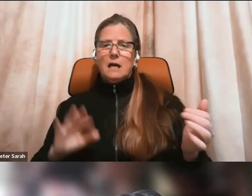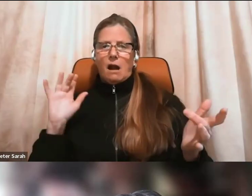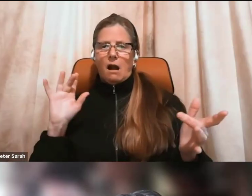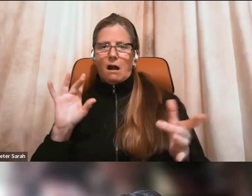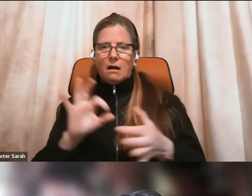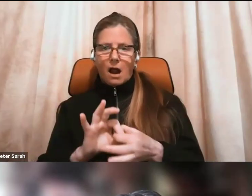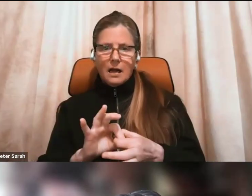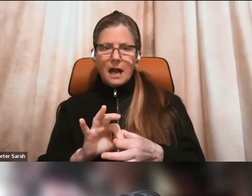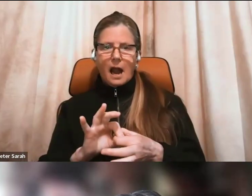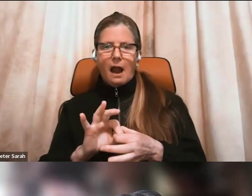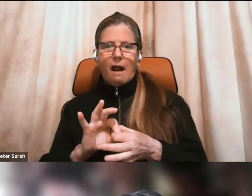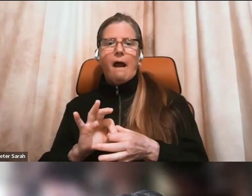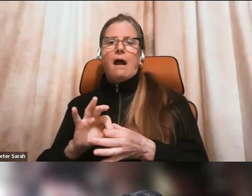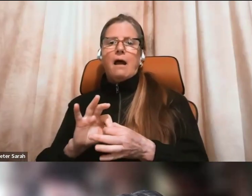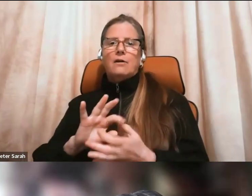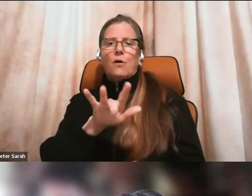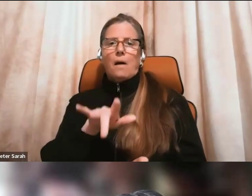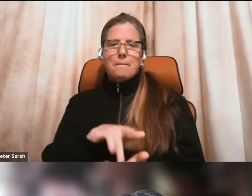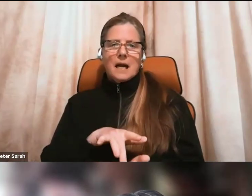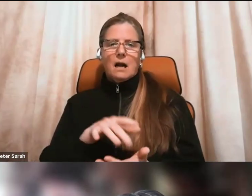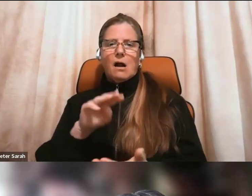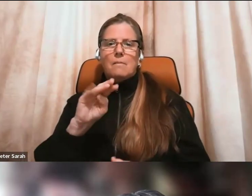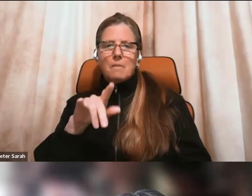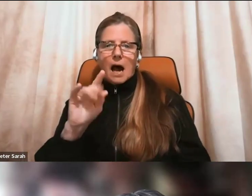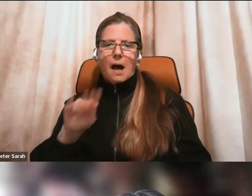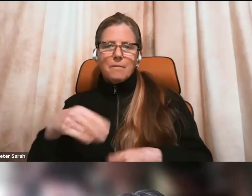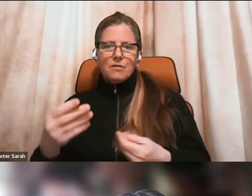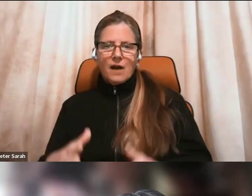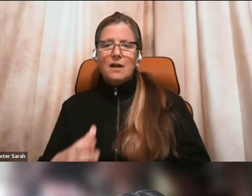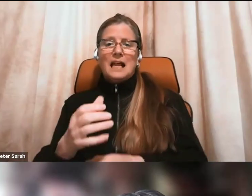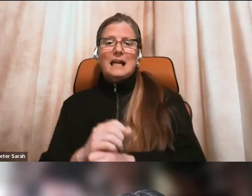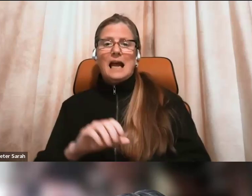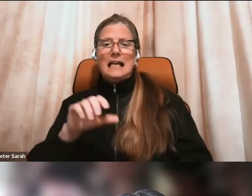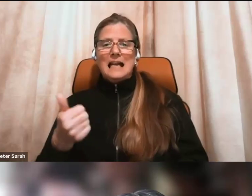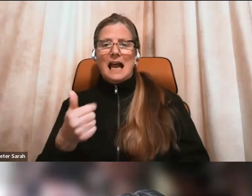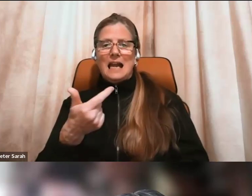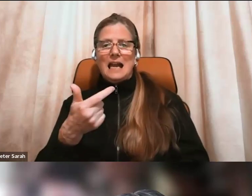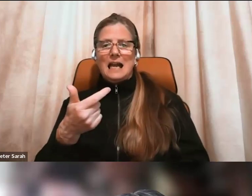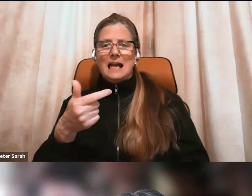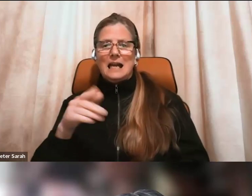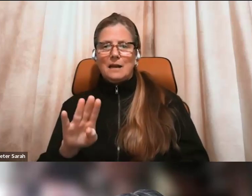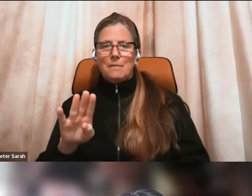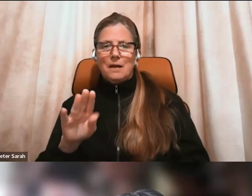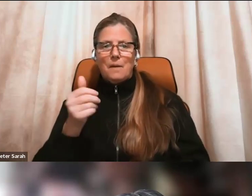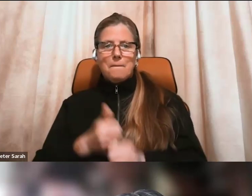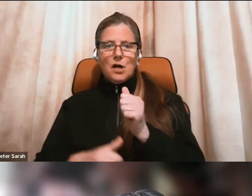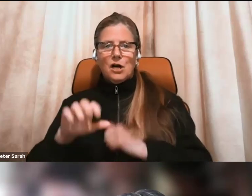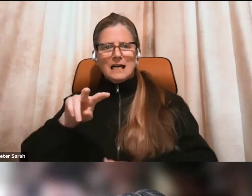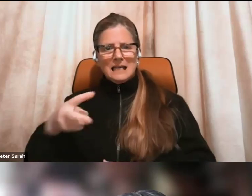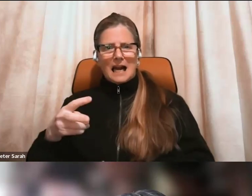second symmetrical for $15 per month. And I currently live in Alameda, and we have